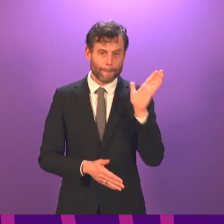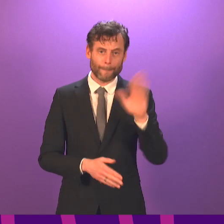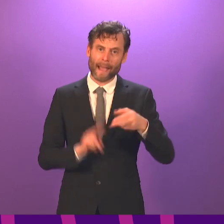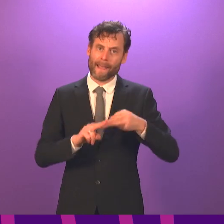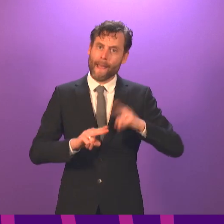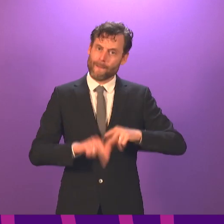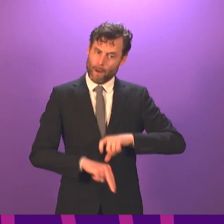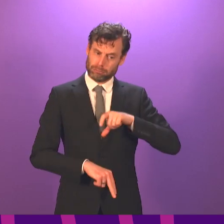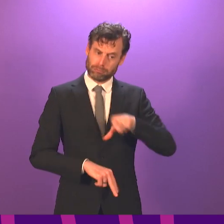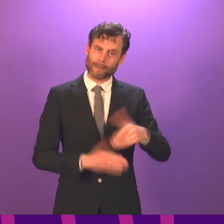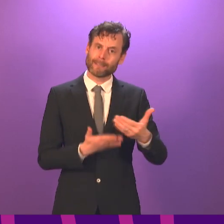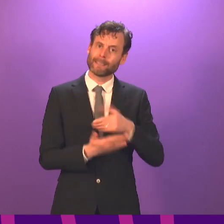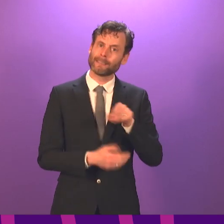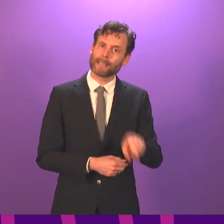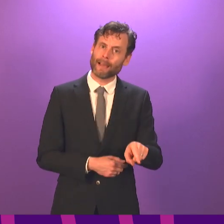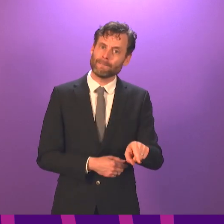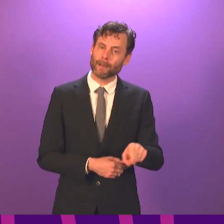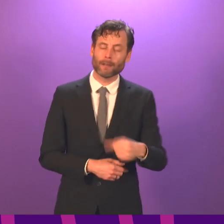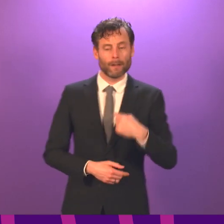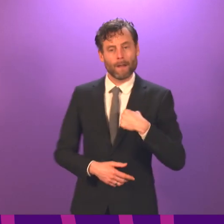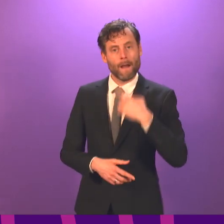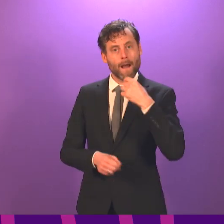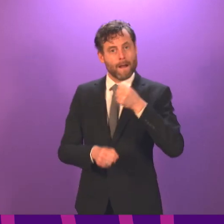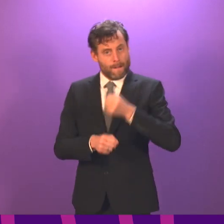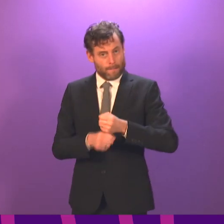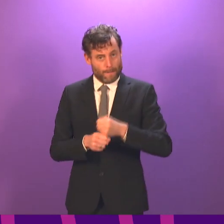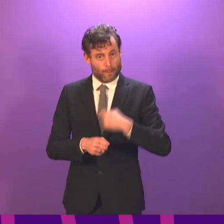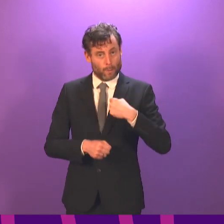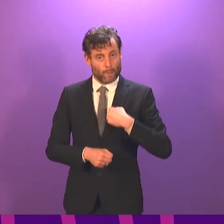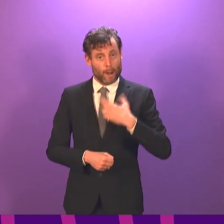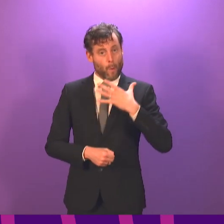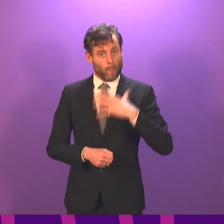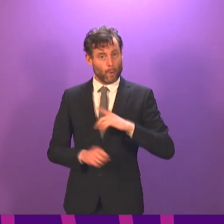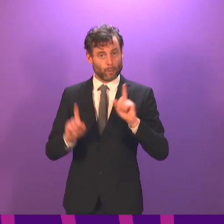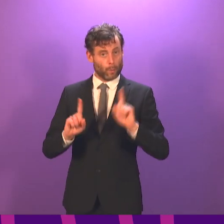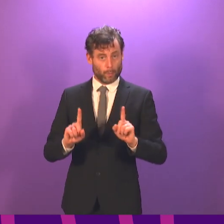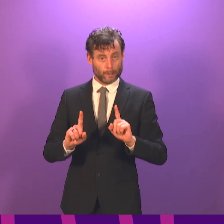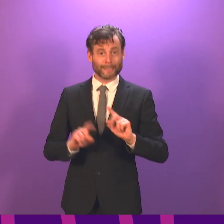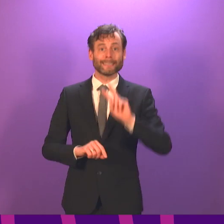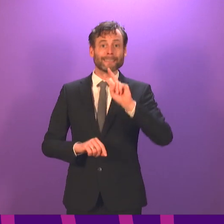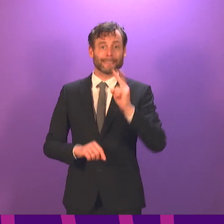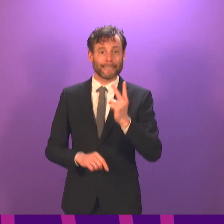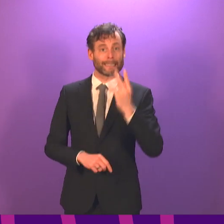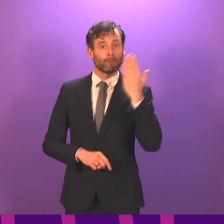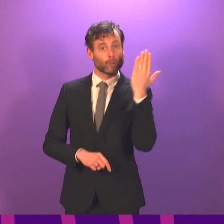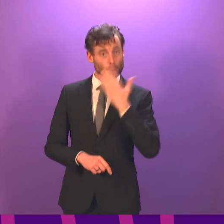The position of the Government is that we want secondary school pupils to have as much